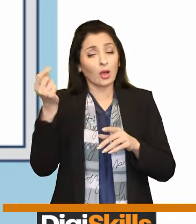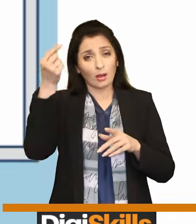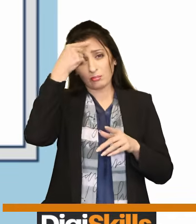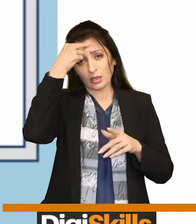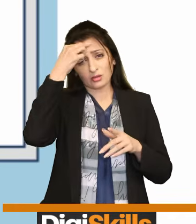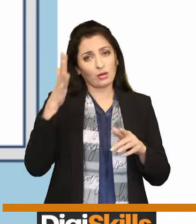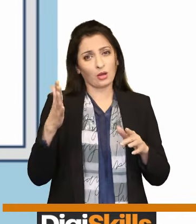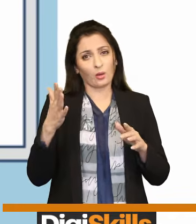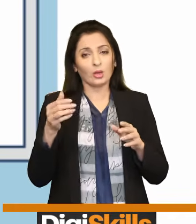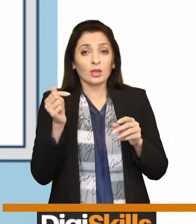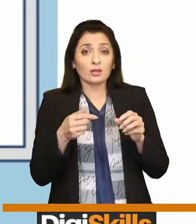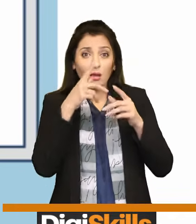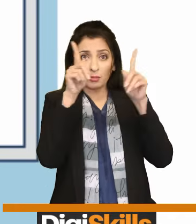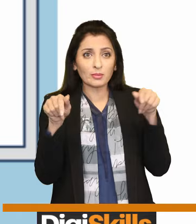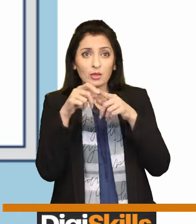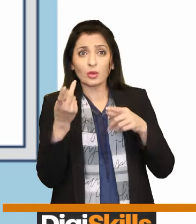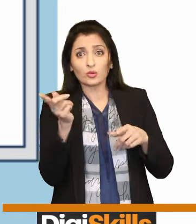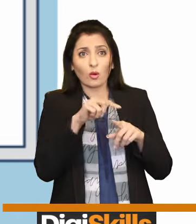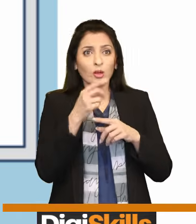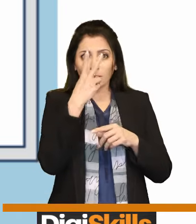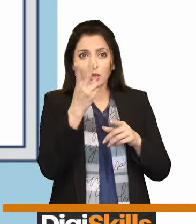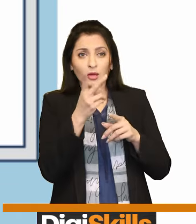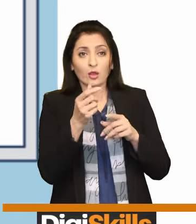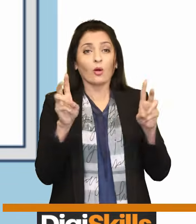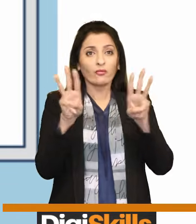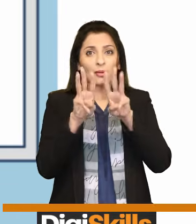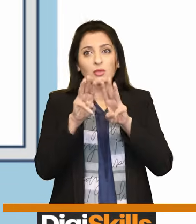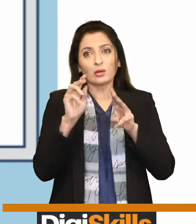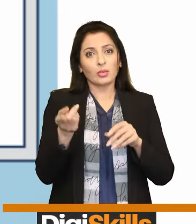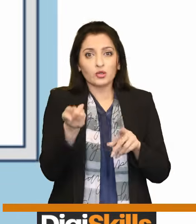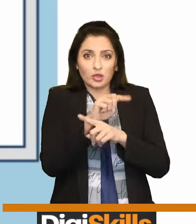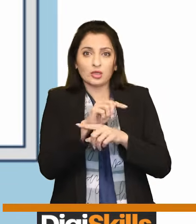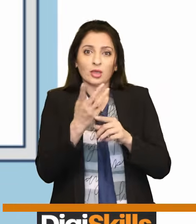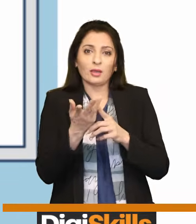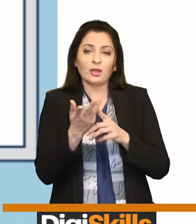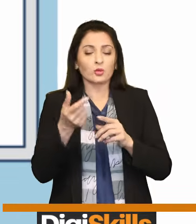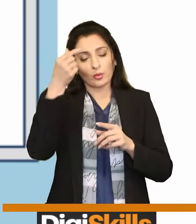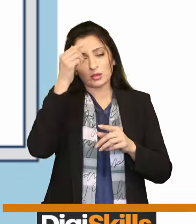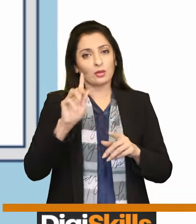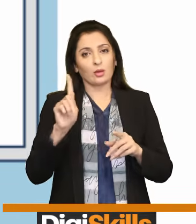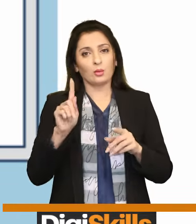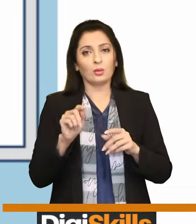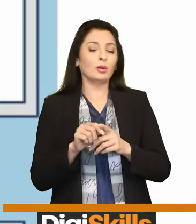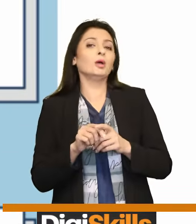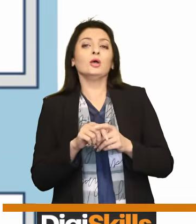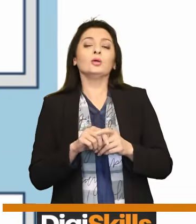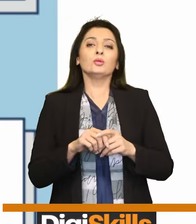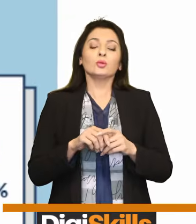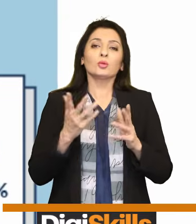So, don’t be upset if you see something different than this website on the screen. So, the key findings were: